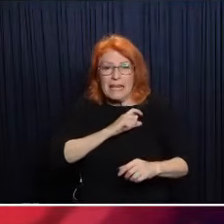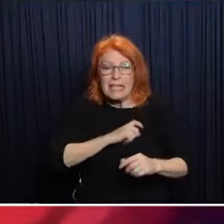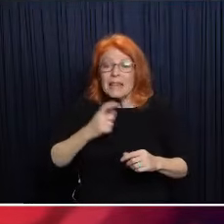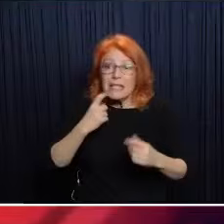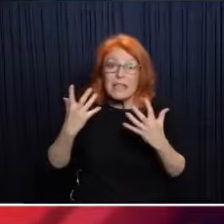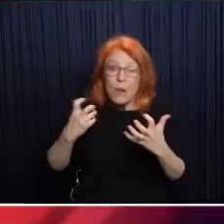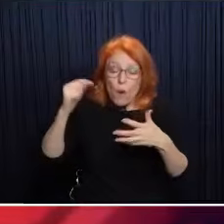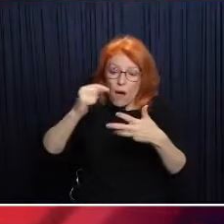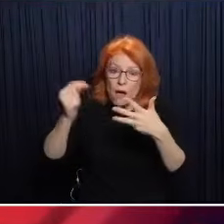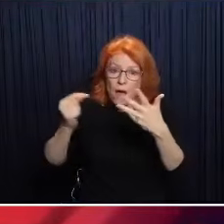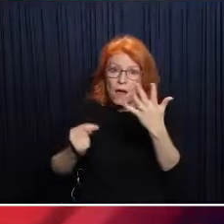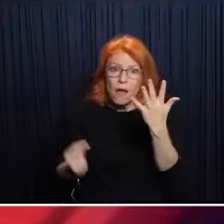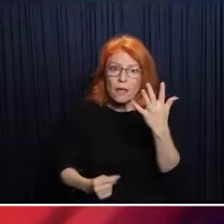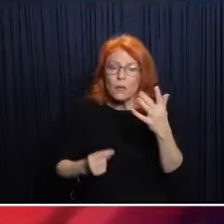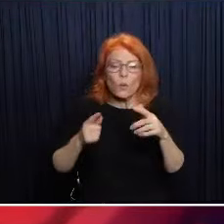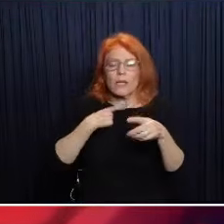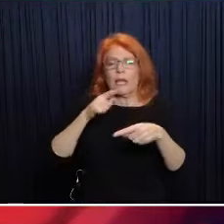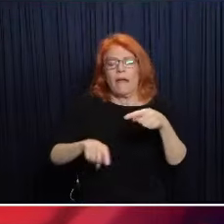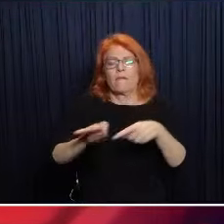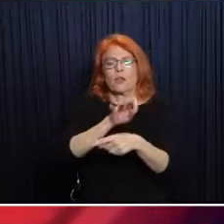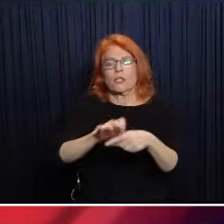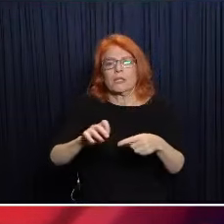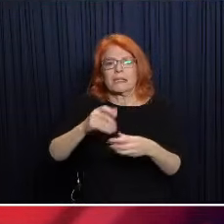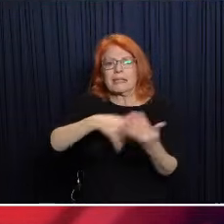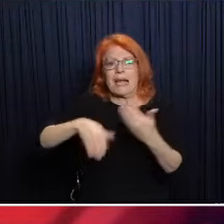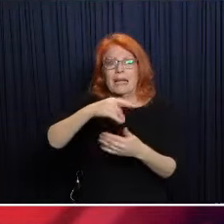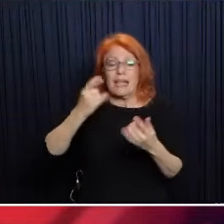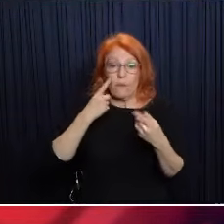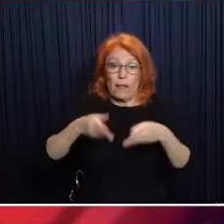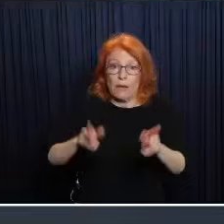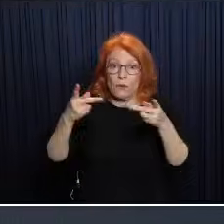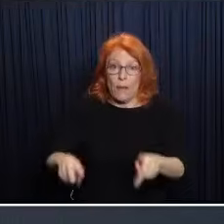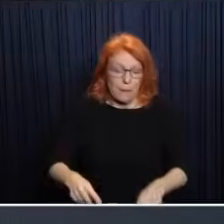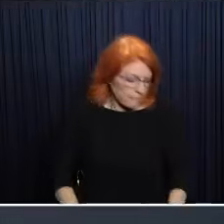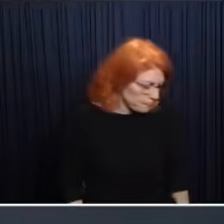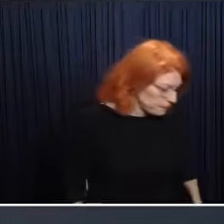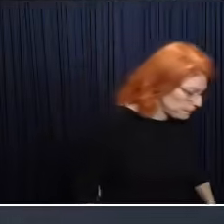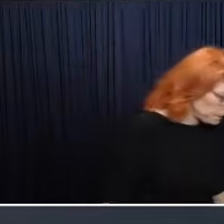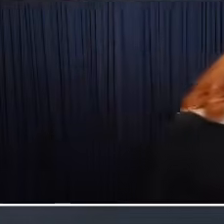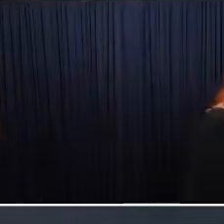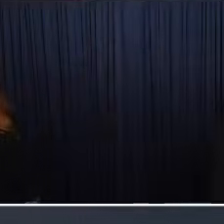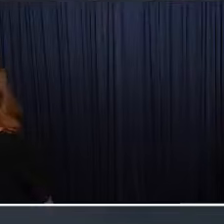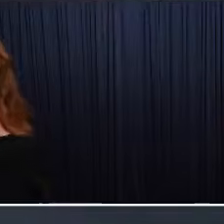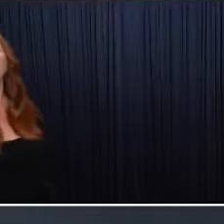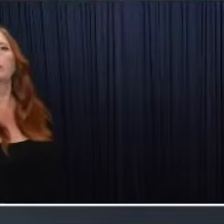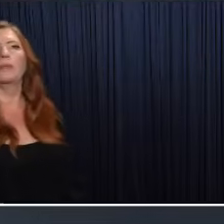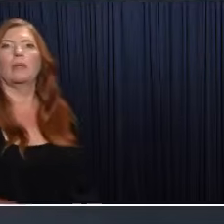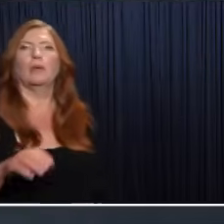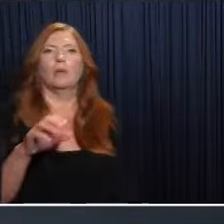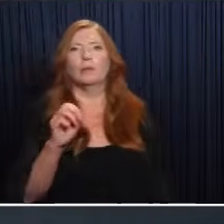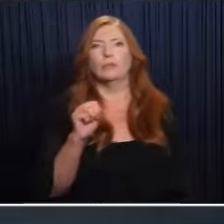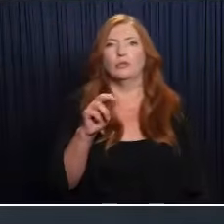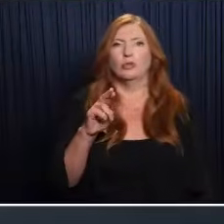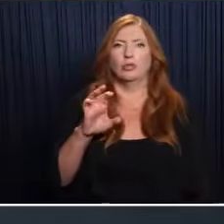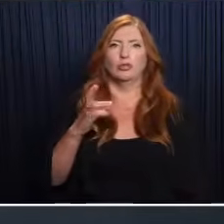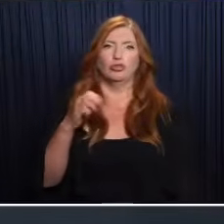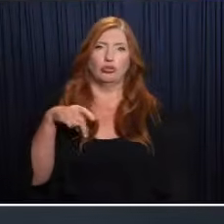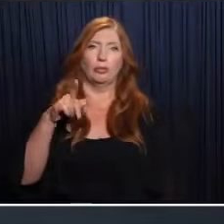I.C.E., ABOLISH BORDERS, ABOLISH PRISONS, DEFUND THE POLICE.